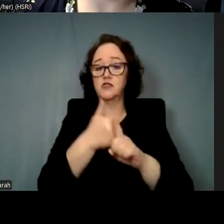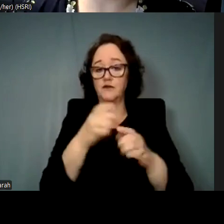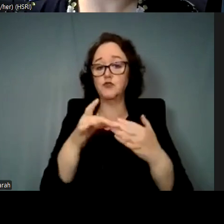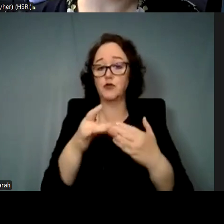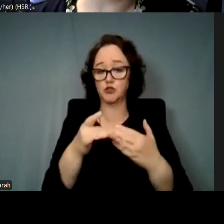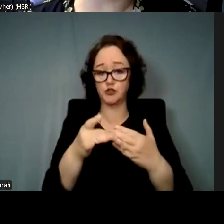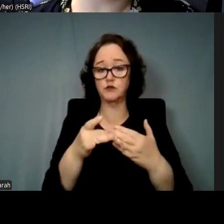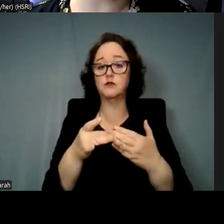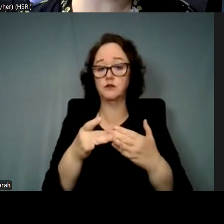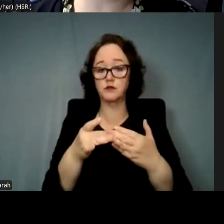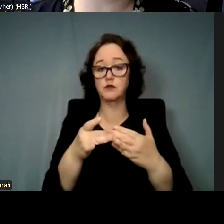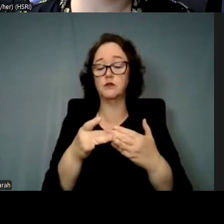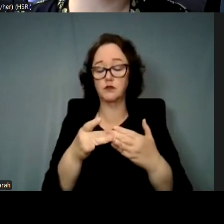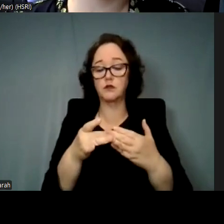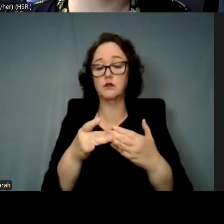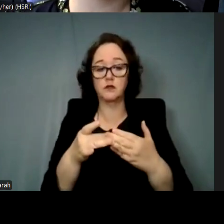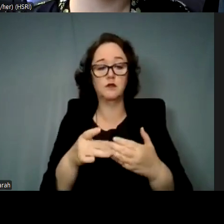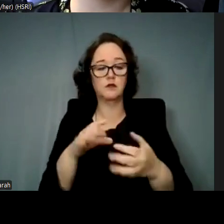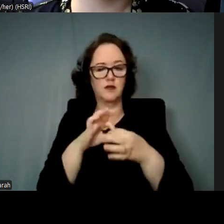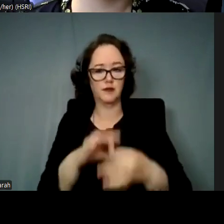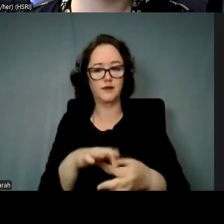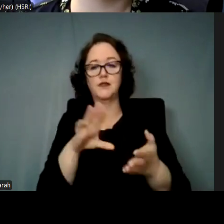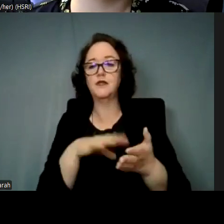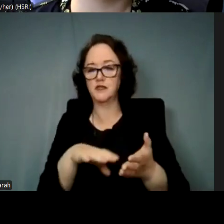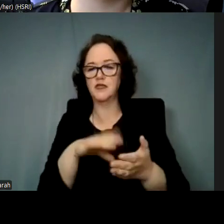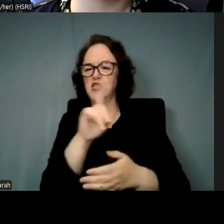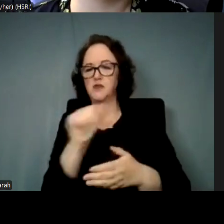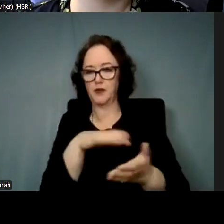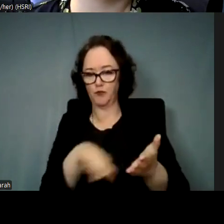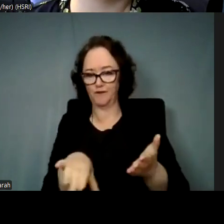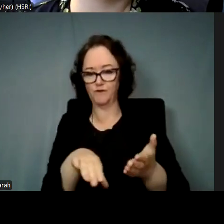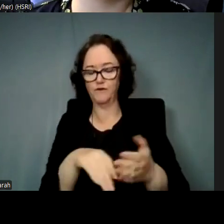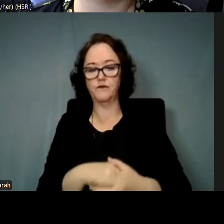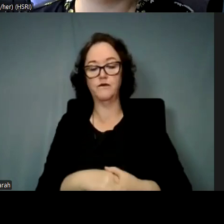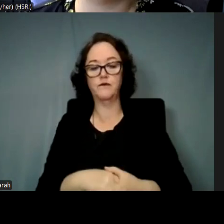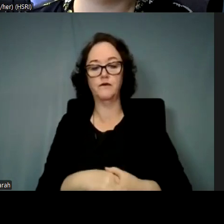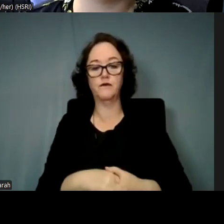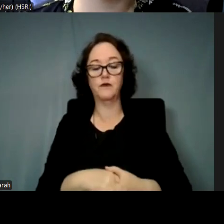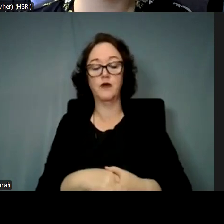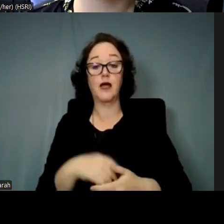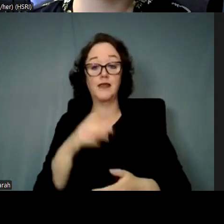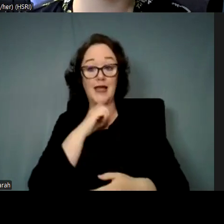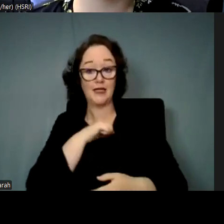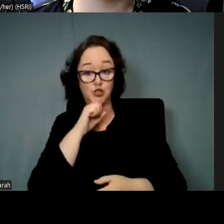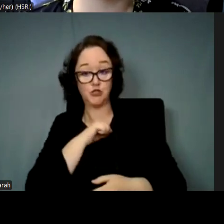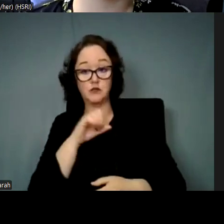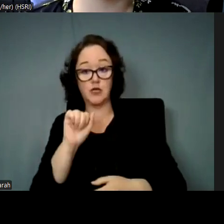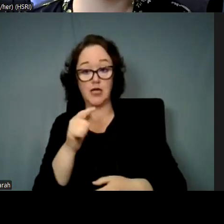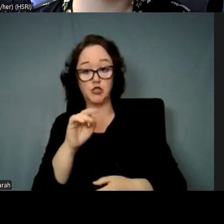there were none in the Medicaid waivers that we had. And it was―well, there was, but it was very poorly run, poorly